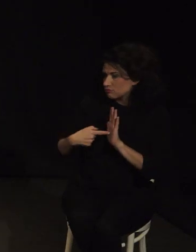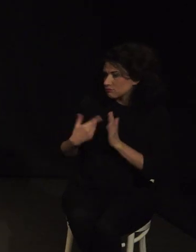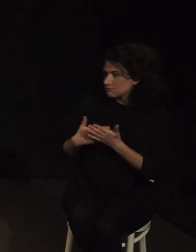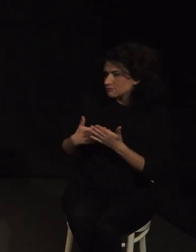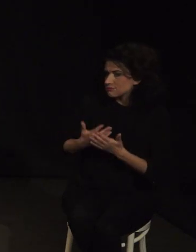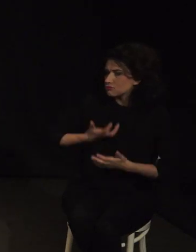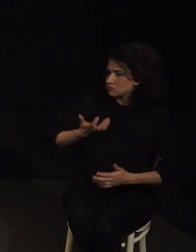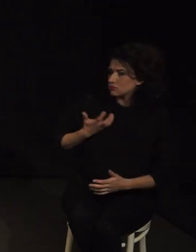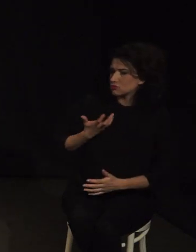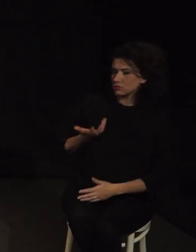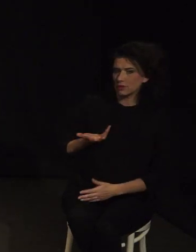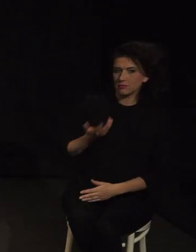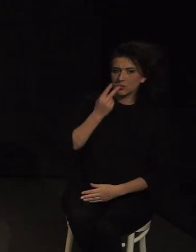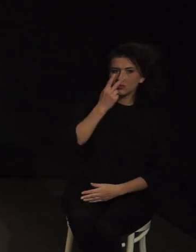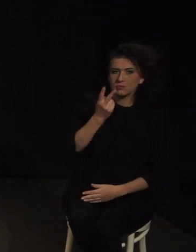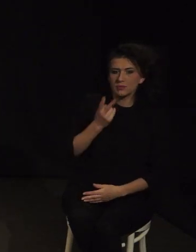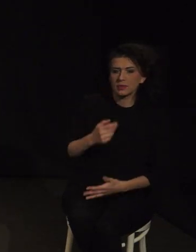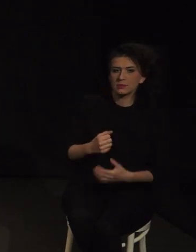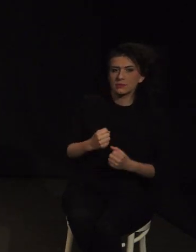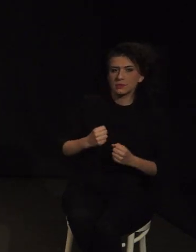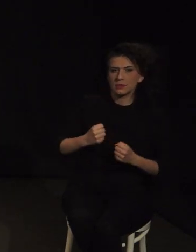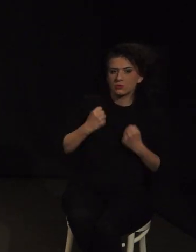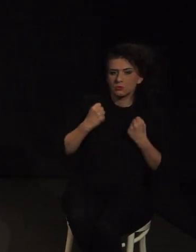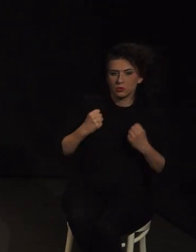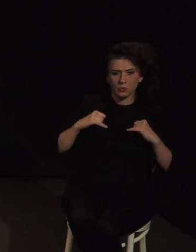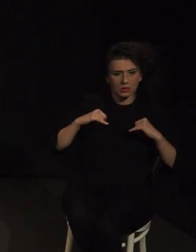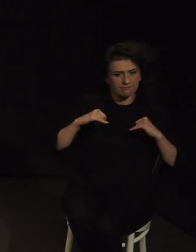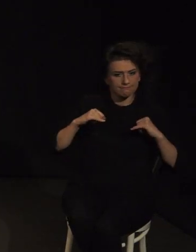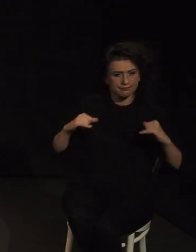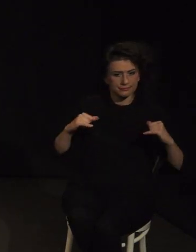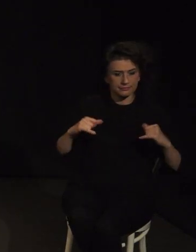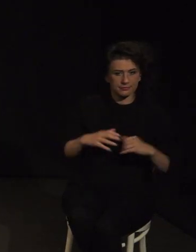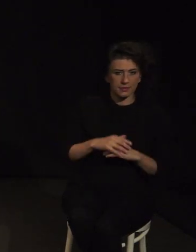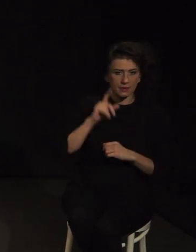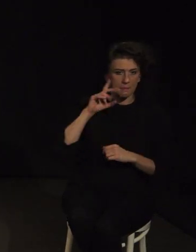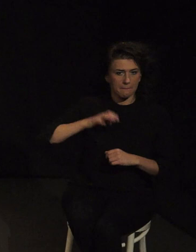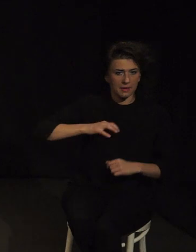the power of "Pan Tadeusz," hear this text, feel it,